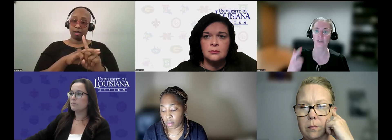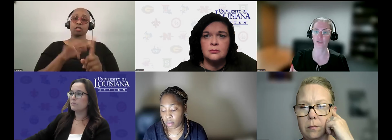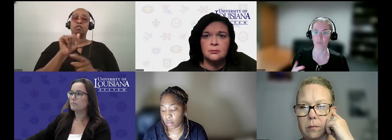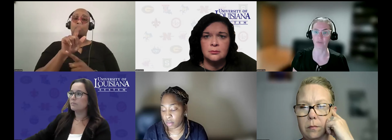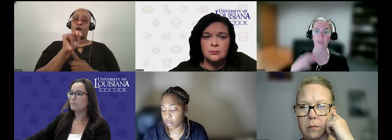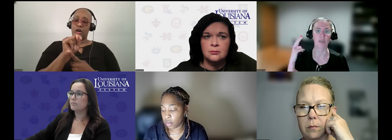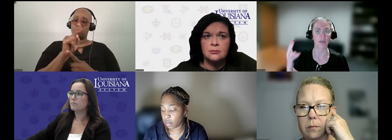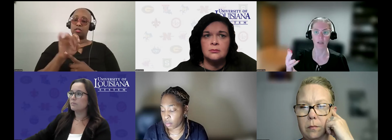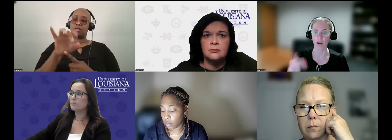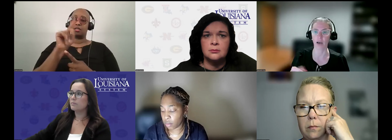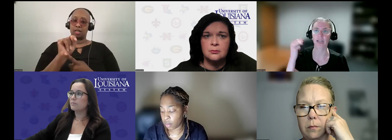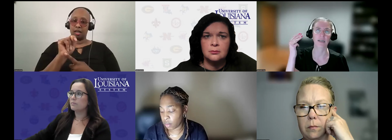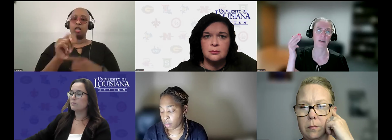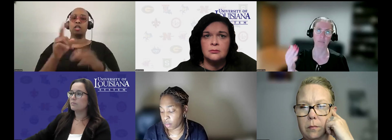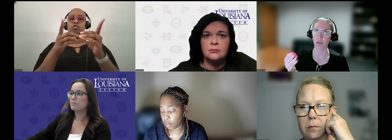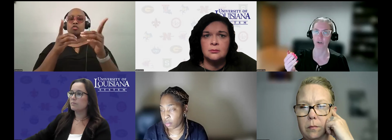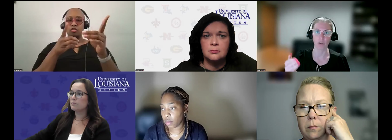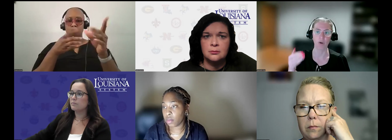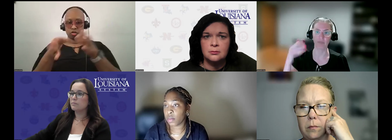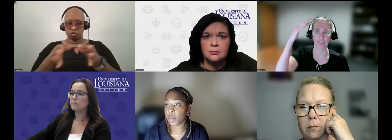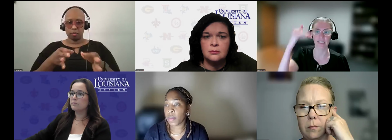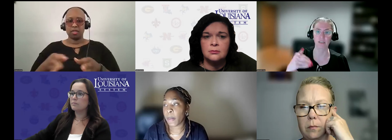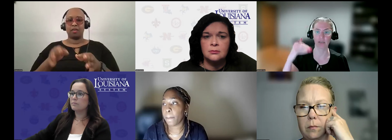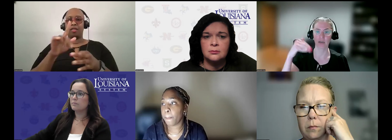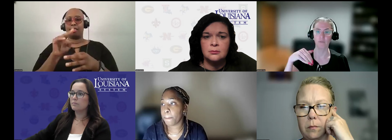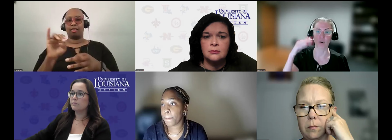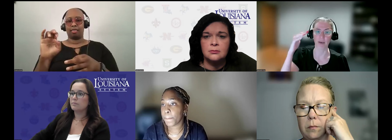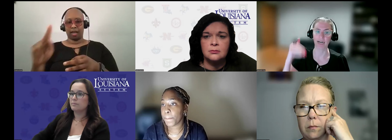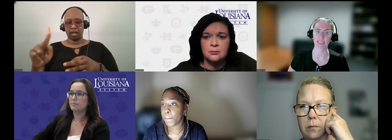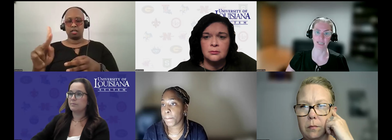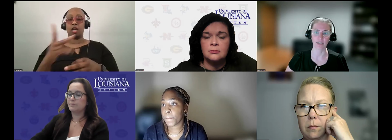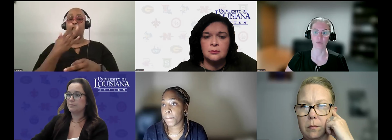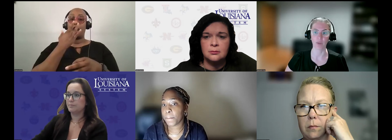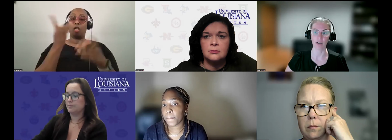descriptive links, color contrast, making sure that you have lists formatted as lists when they